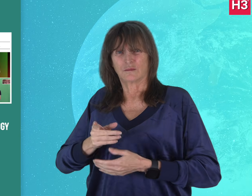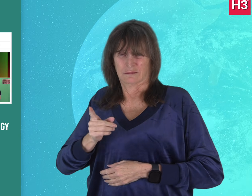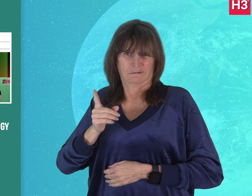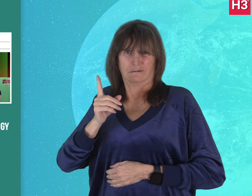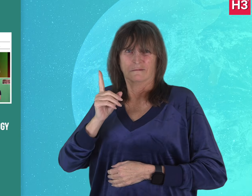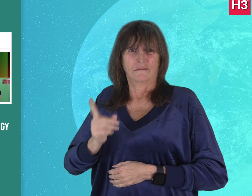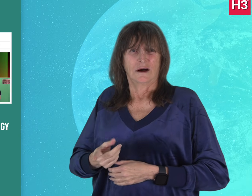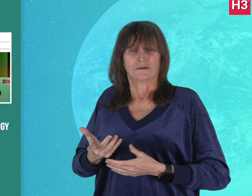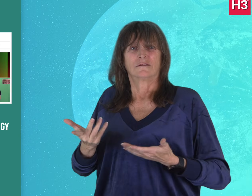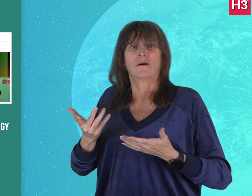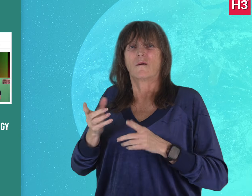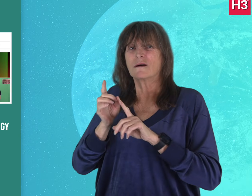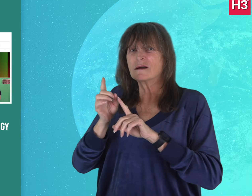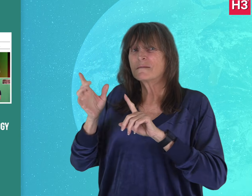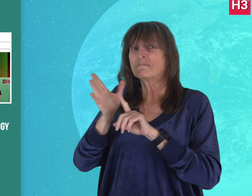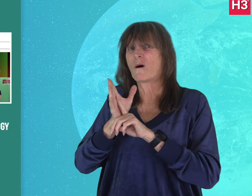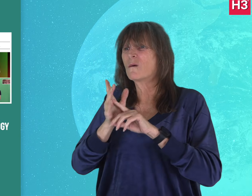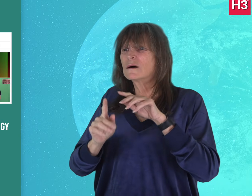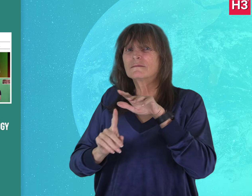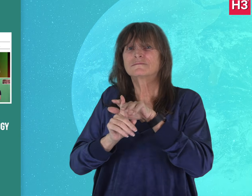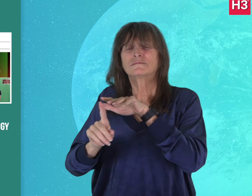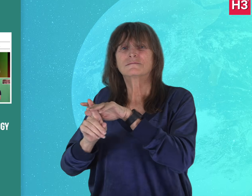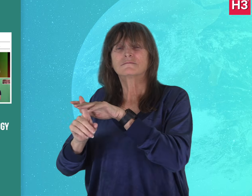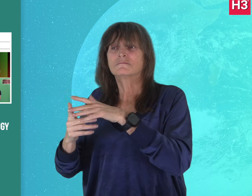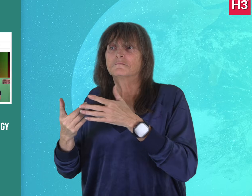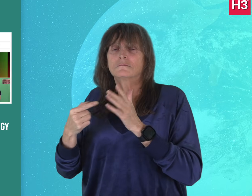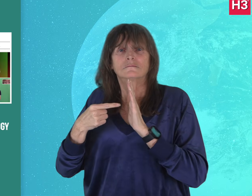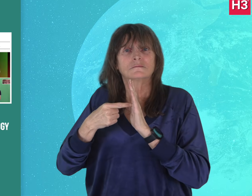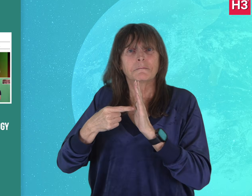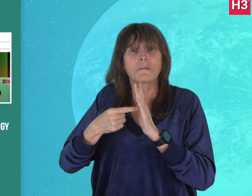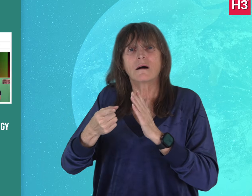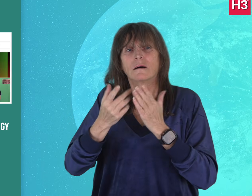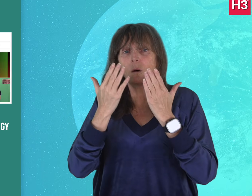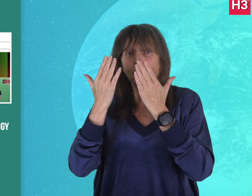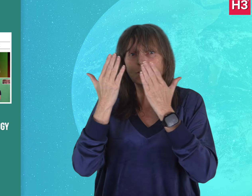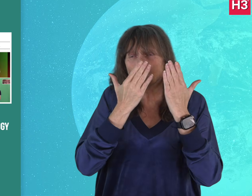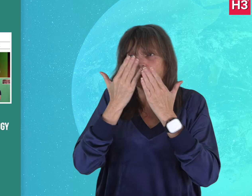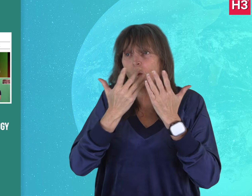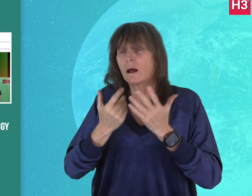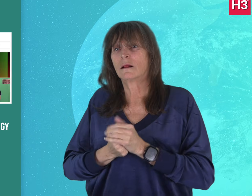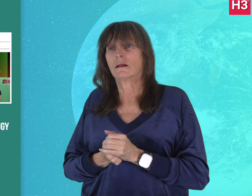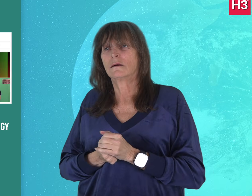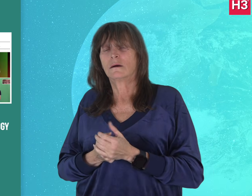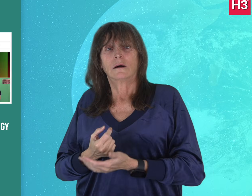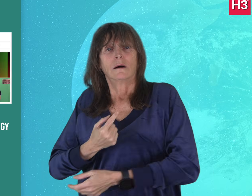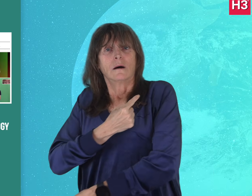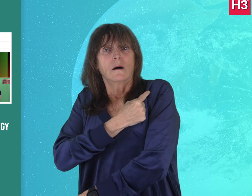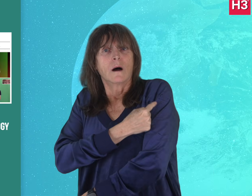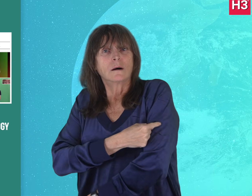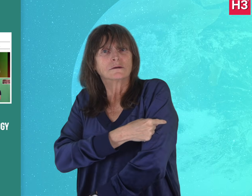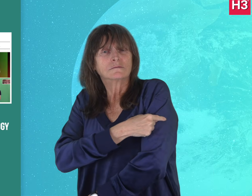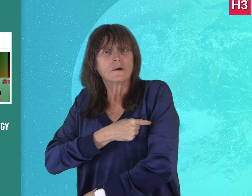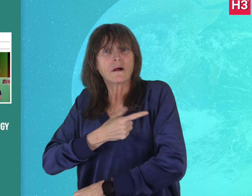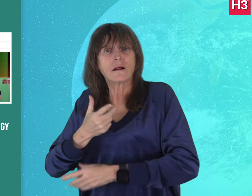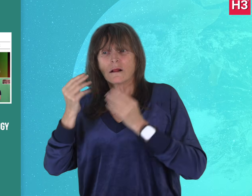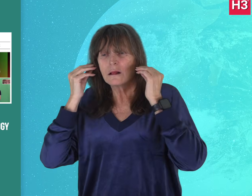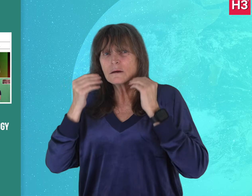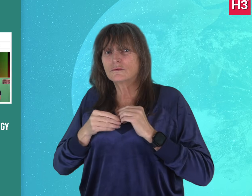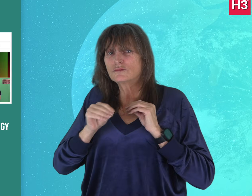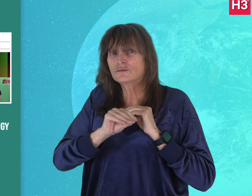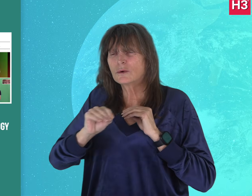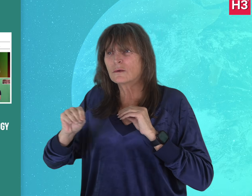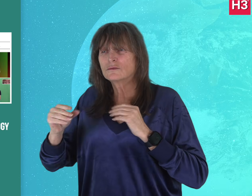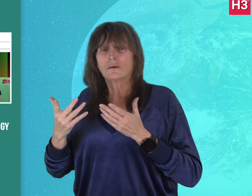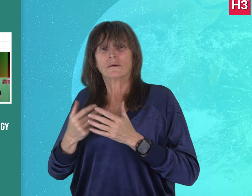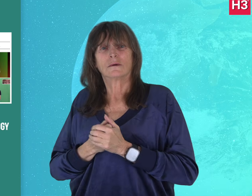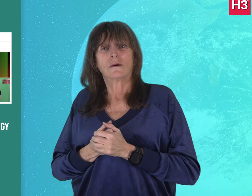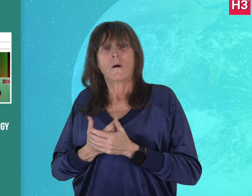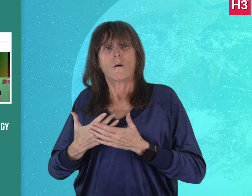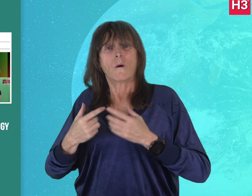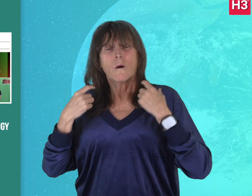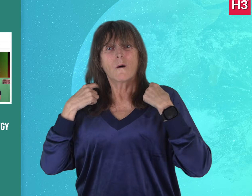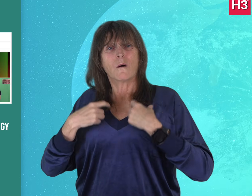healthcare, and legal meetings. AI can help with simple tasks